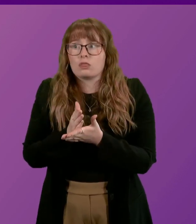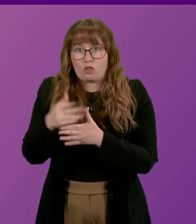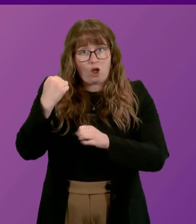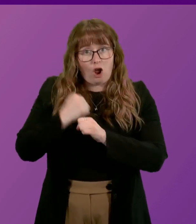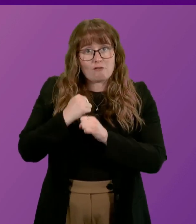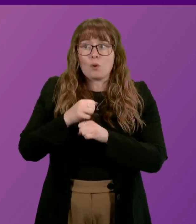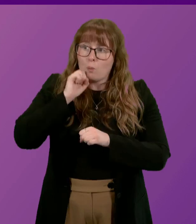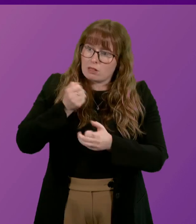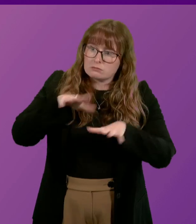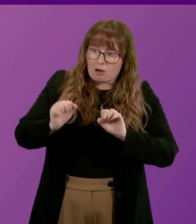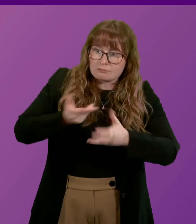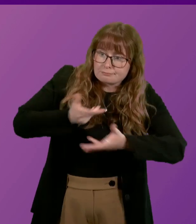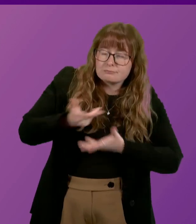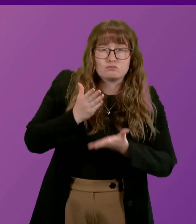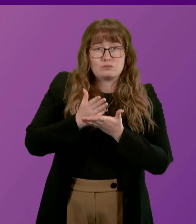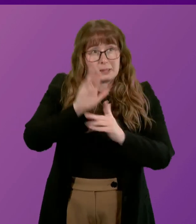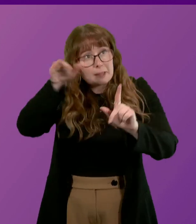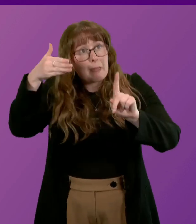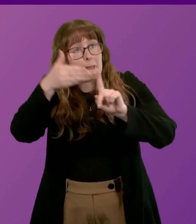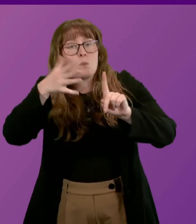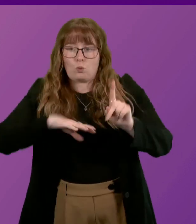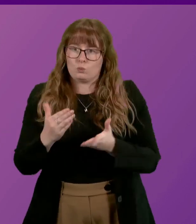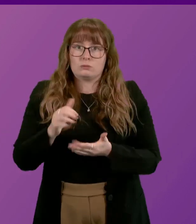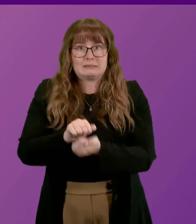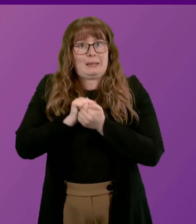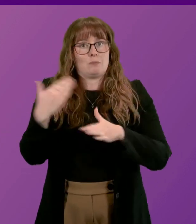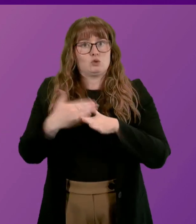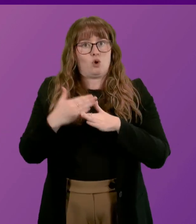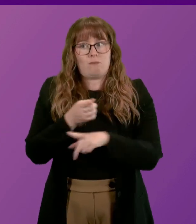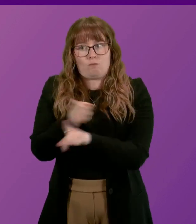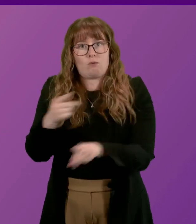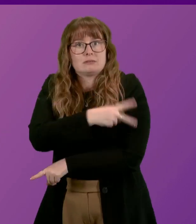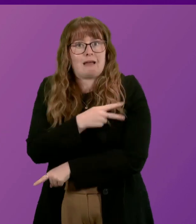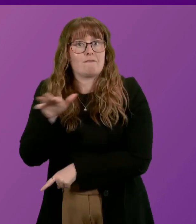consultation determined to safeguard the future of employment in his constituency.